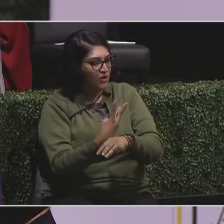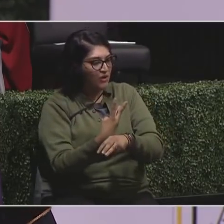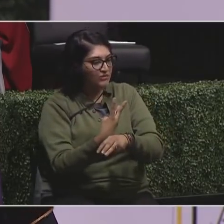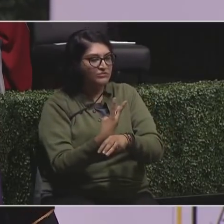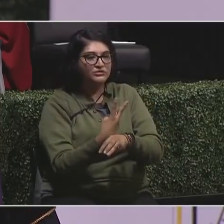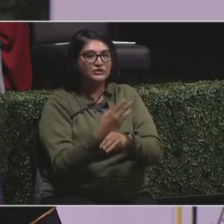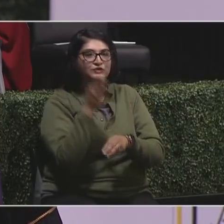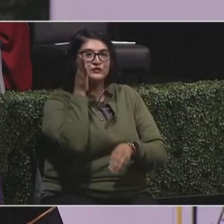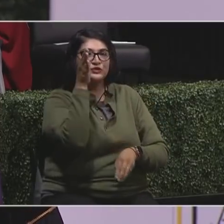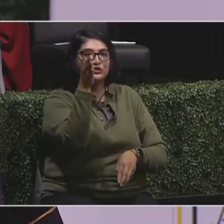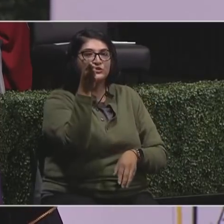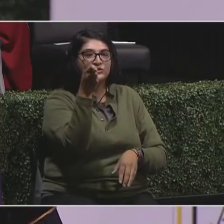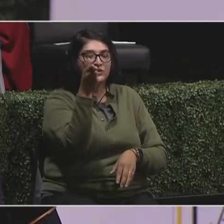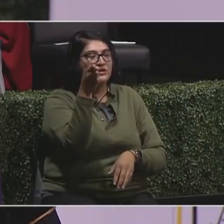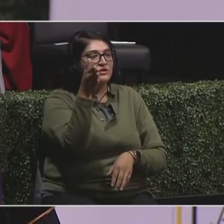STORY OF YOUR LIFE, TODAY IS INDEED AN UNFORGETTABLE CHAPTER.